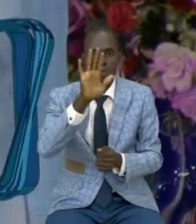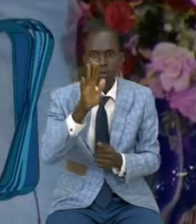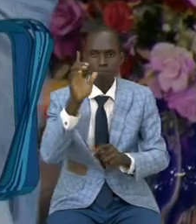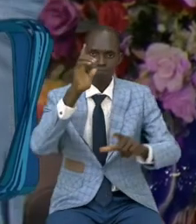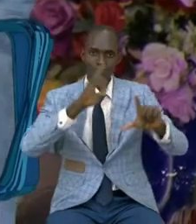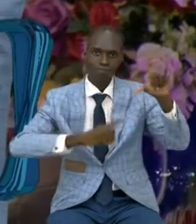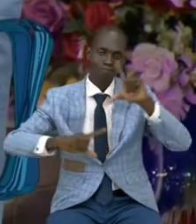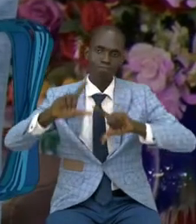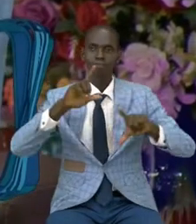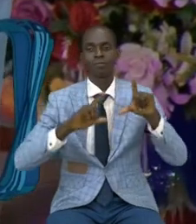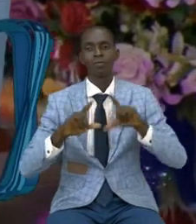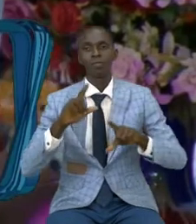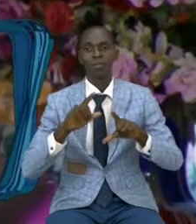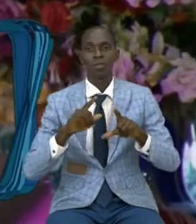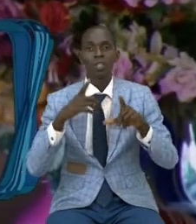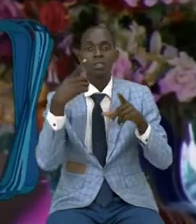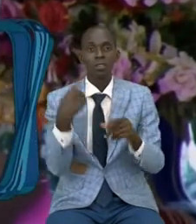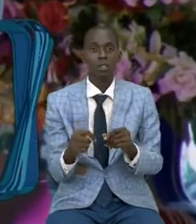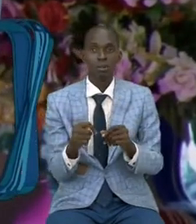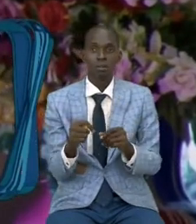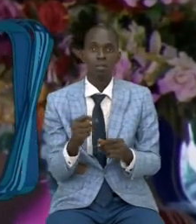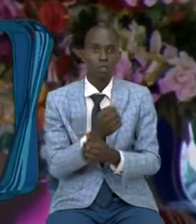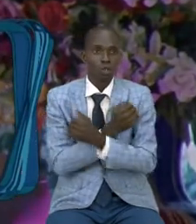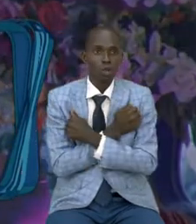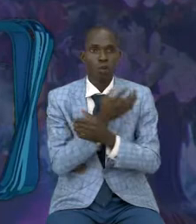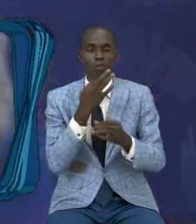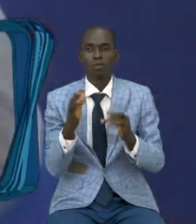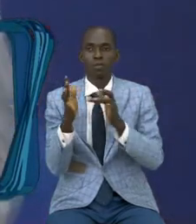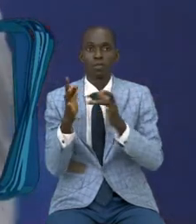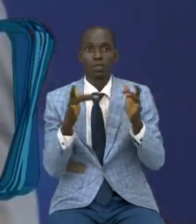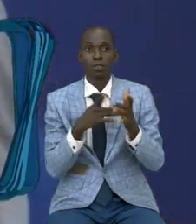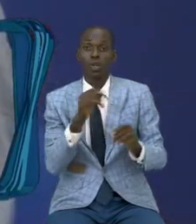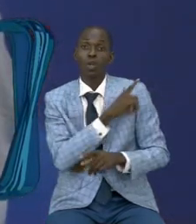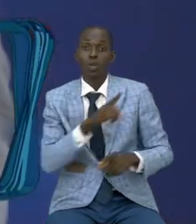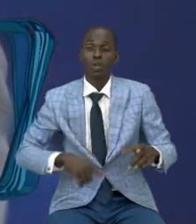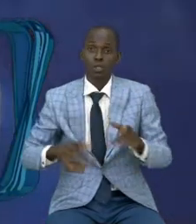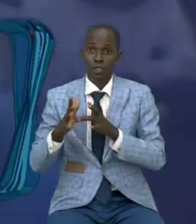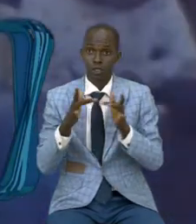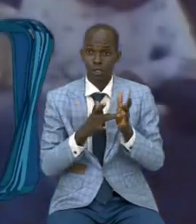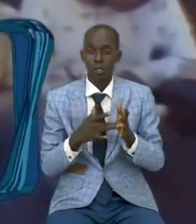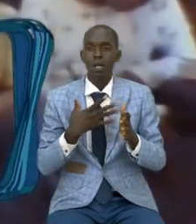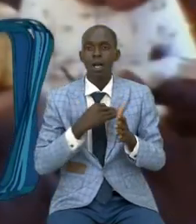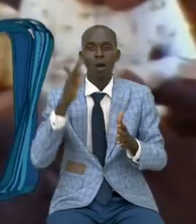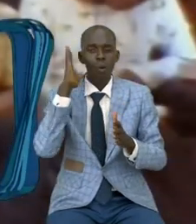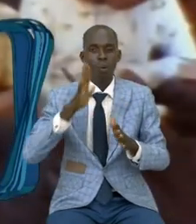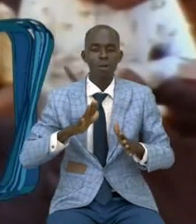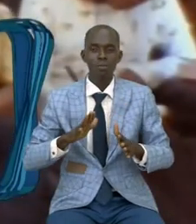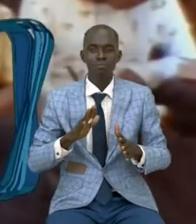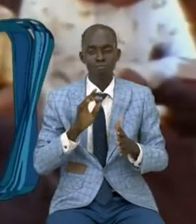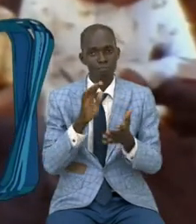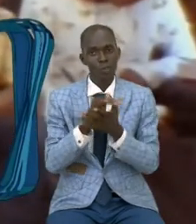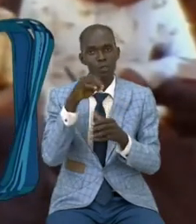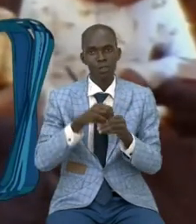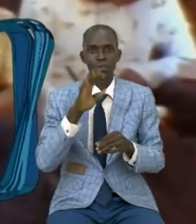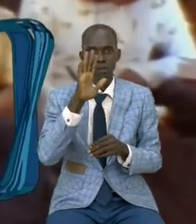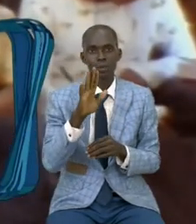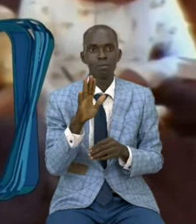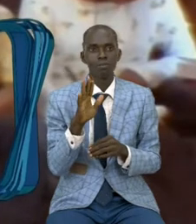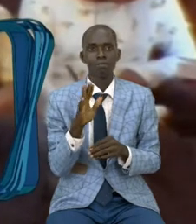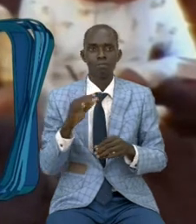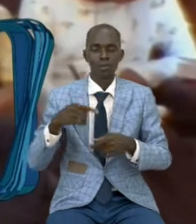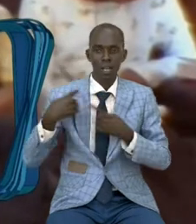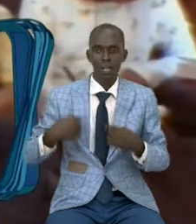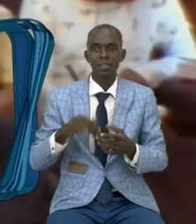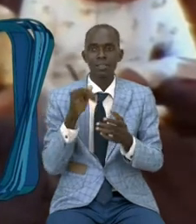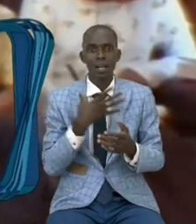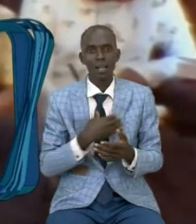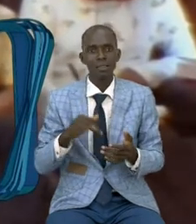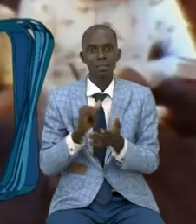lord jesus and shall believe in thine heart that god raised him from the dead thou thou